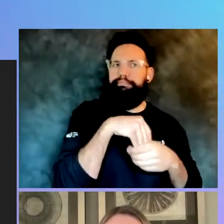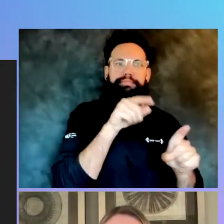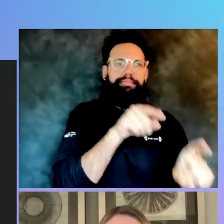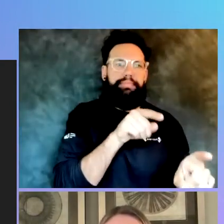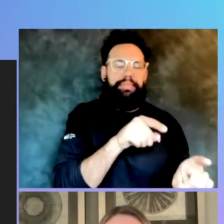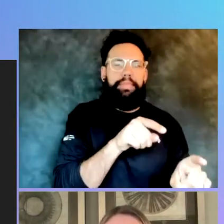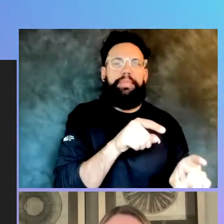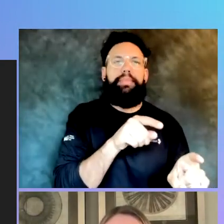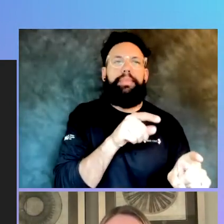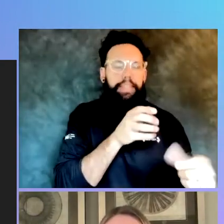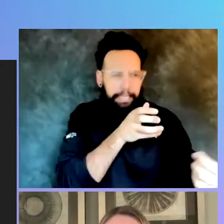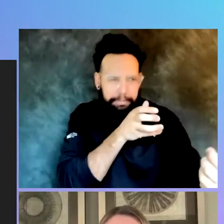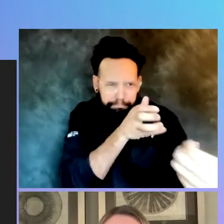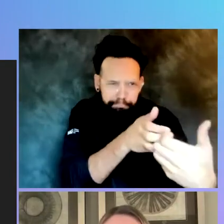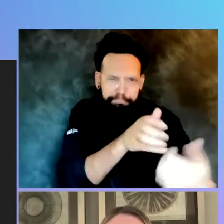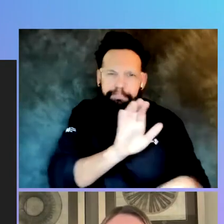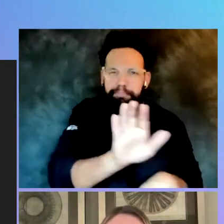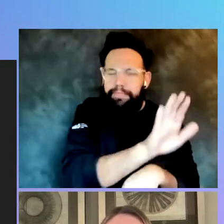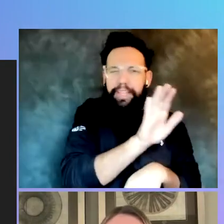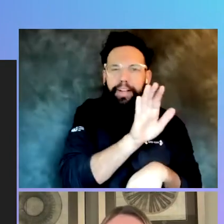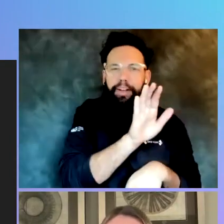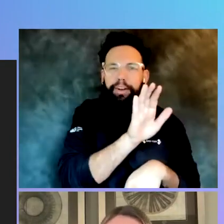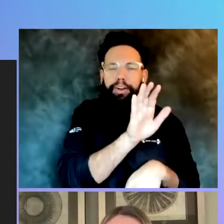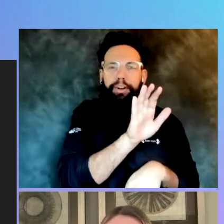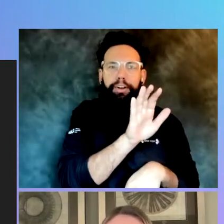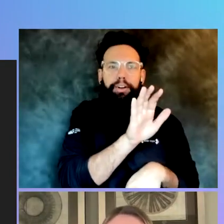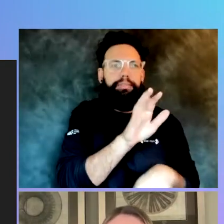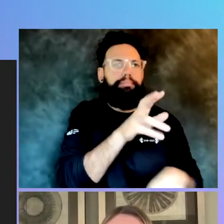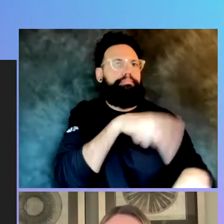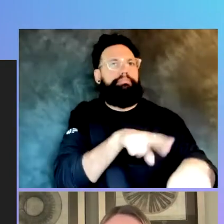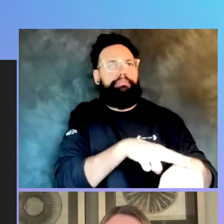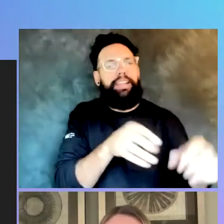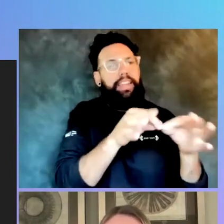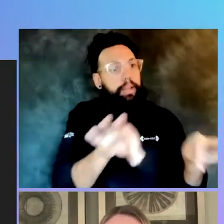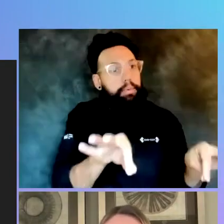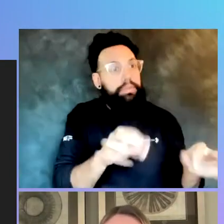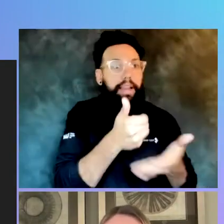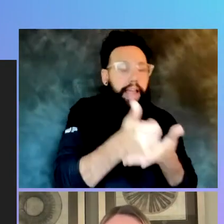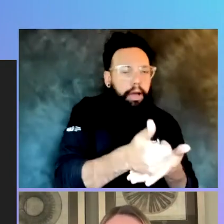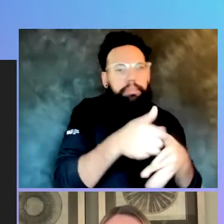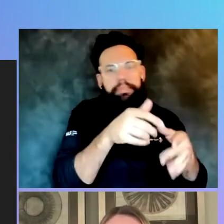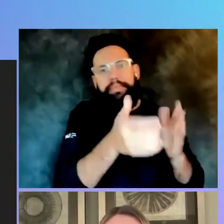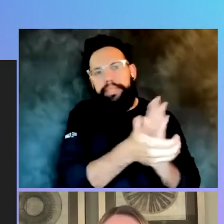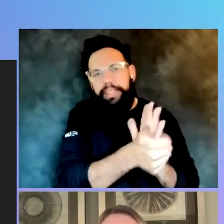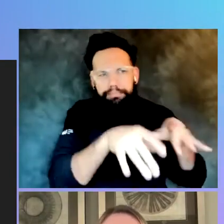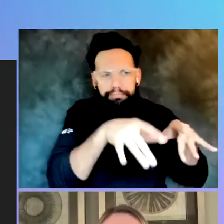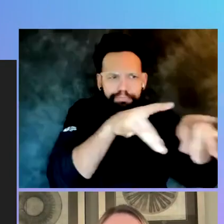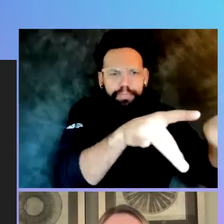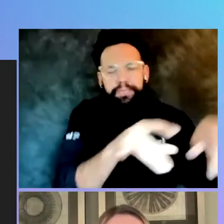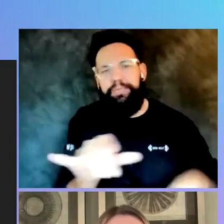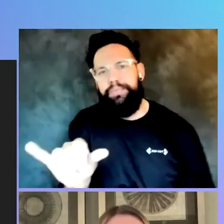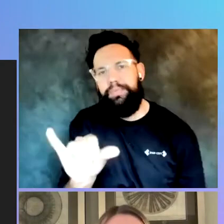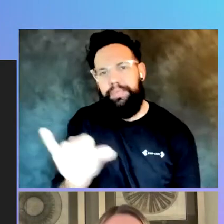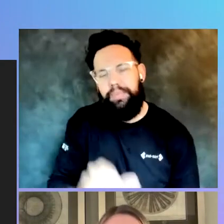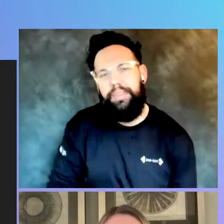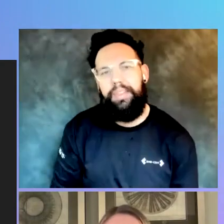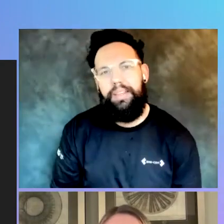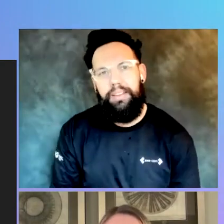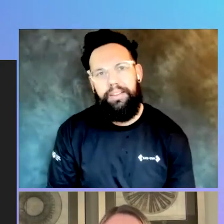language. So that helps facilitate faster learning. And skilled developers. Um, and the